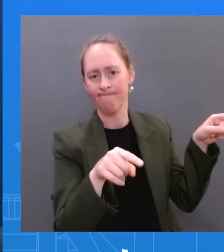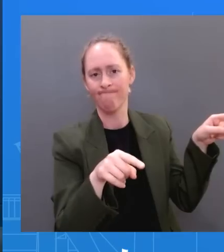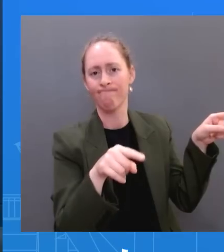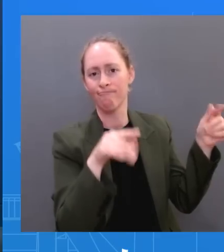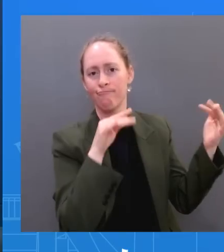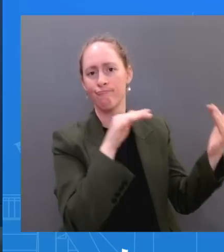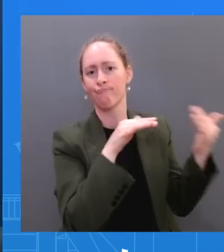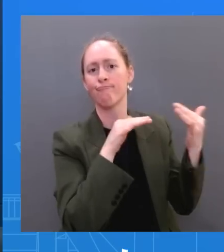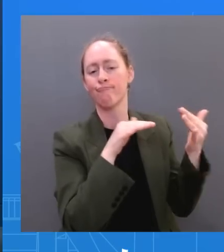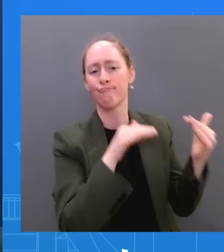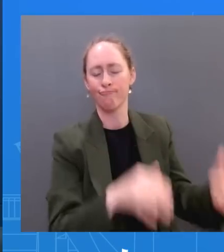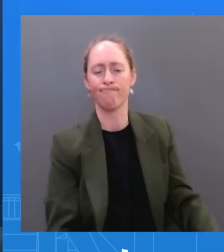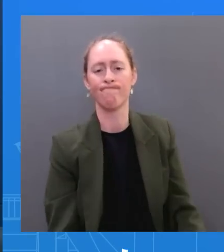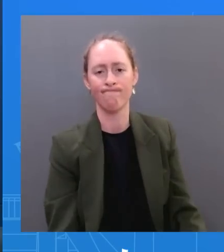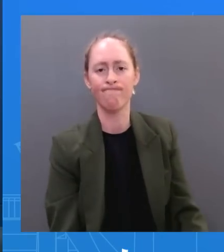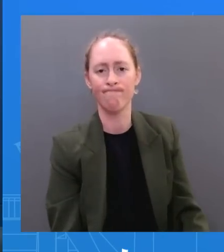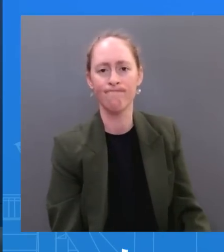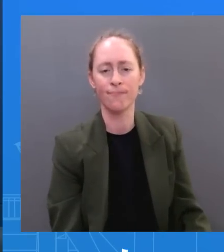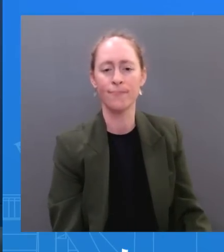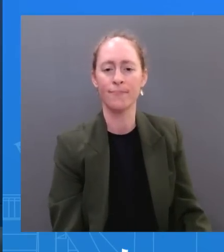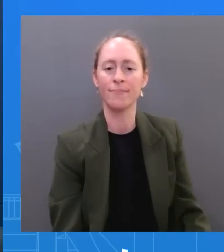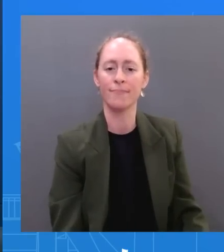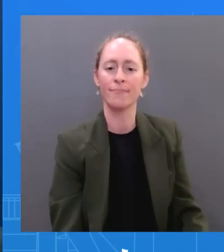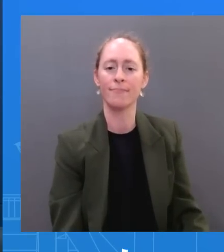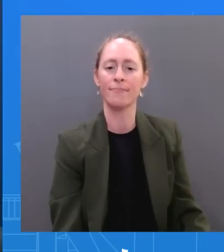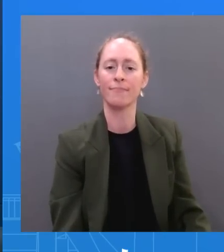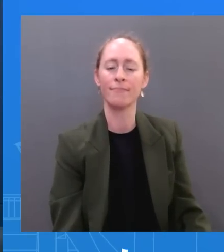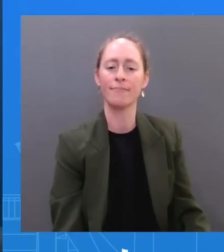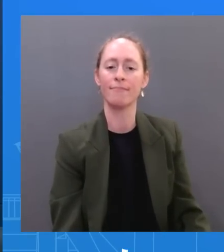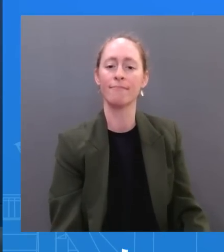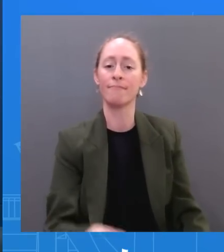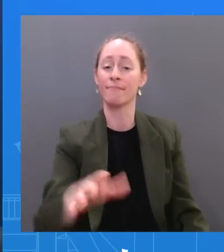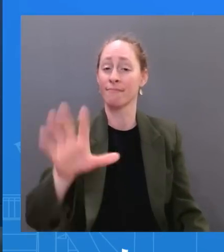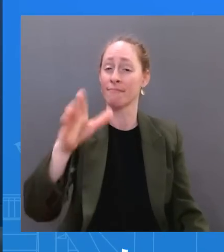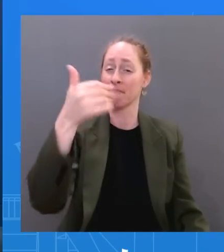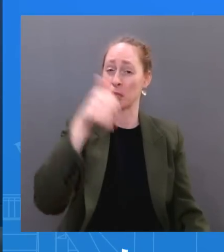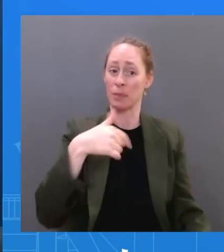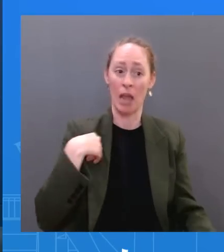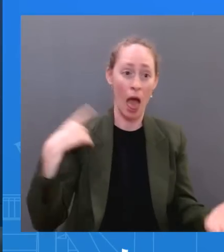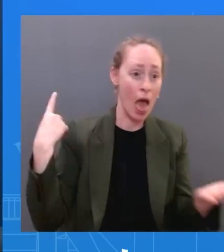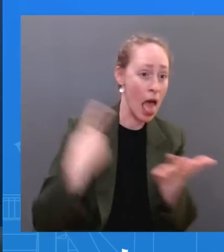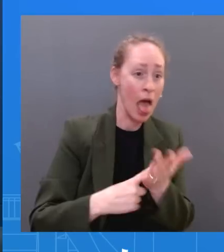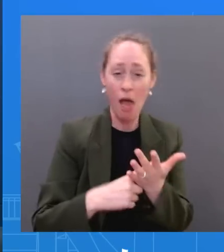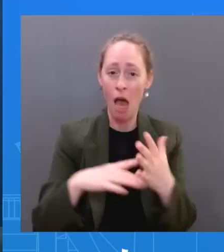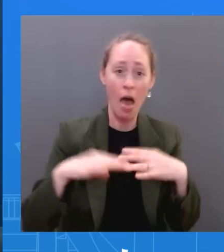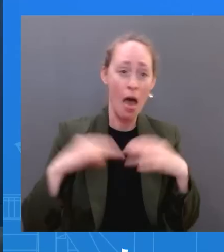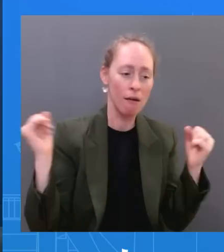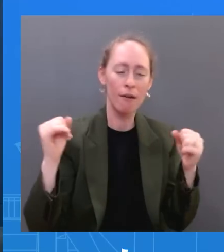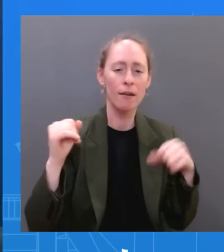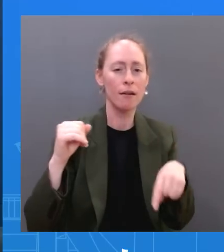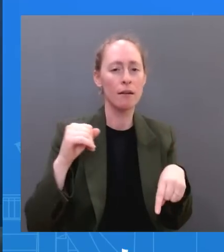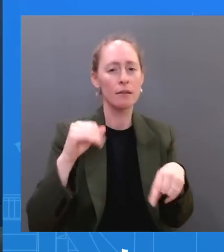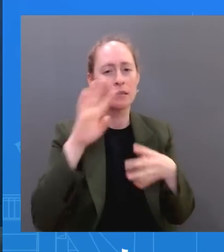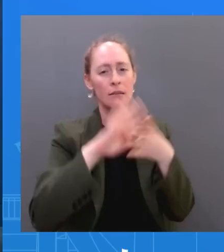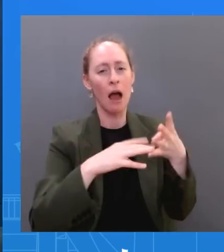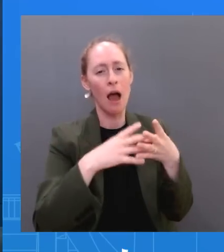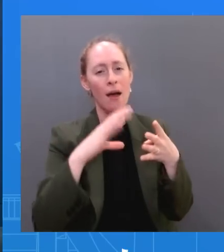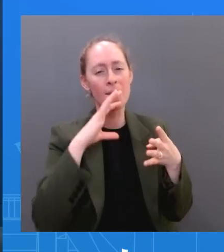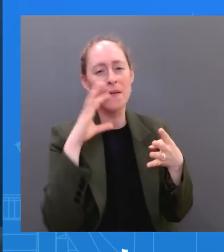First, June CPI data is already out of date because energy prices have come down substantially this month